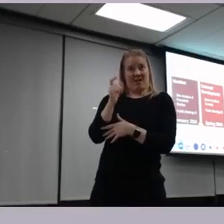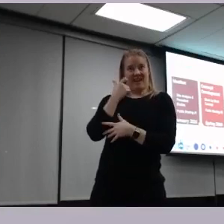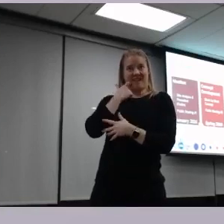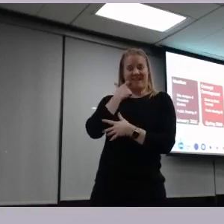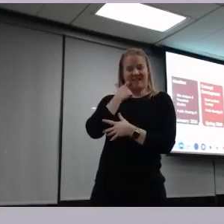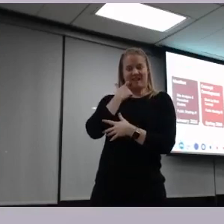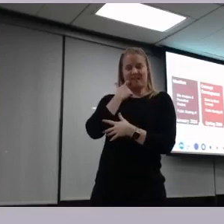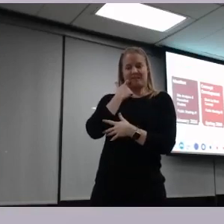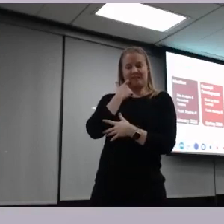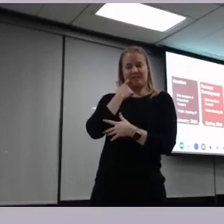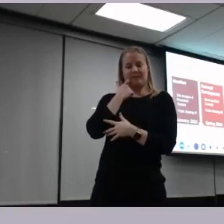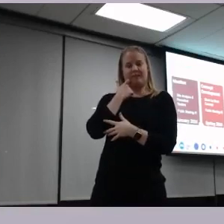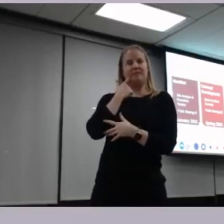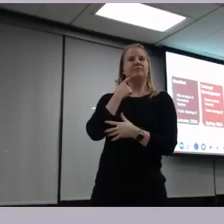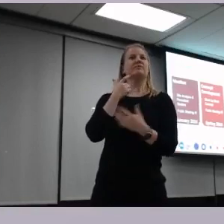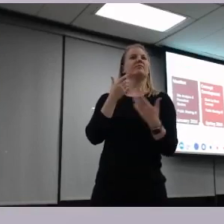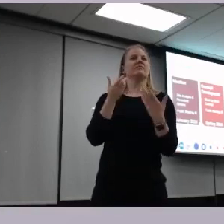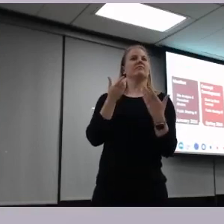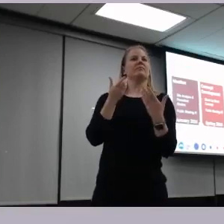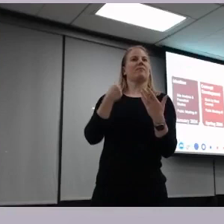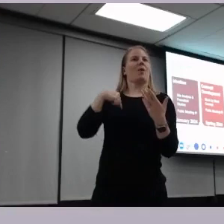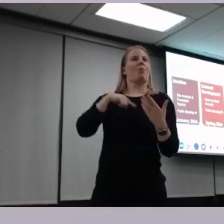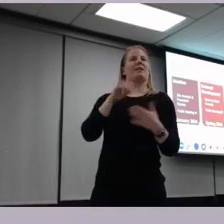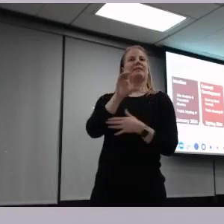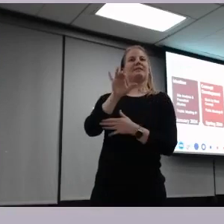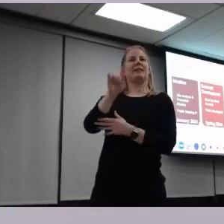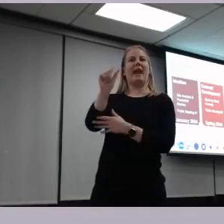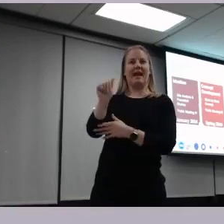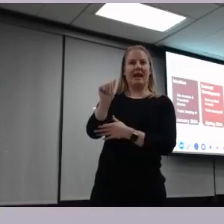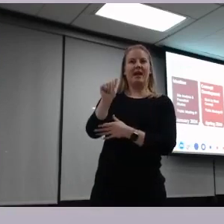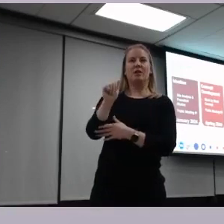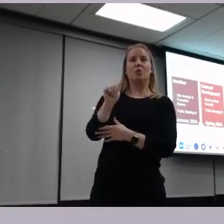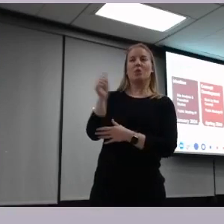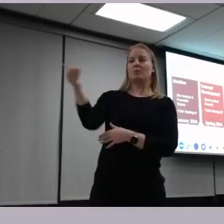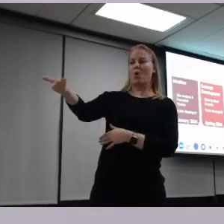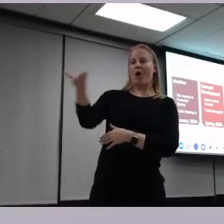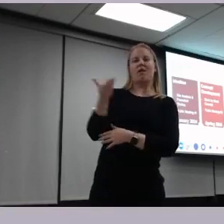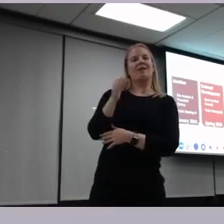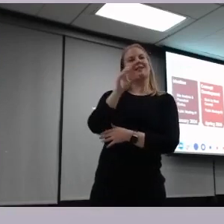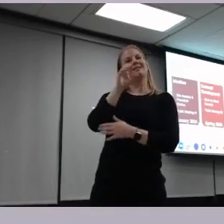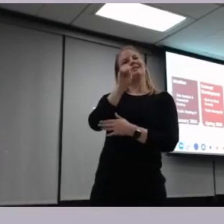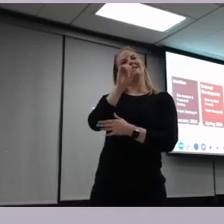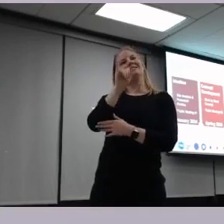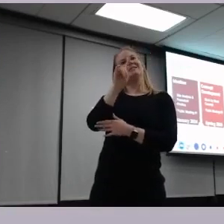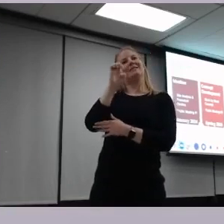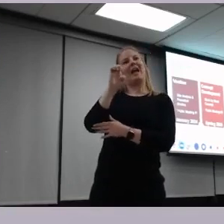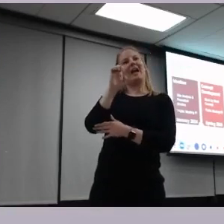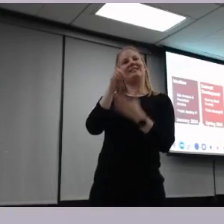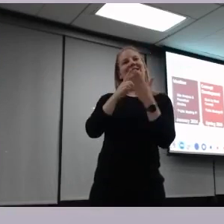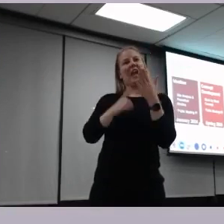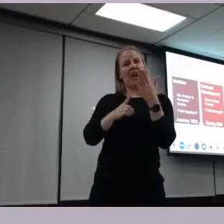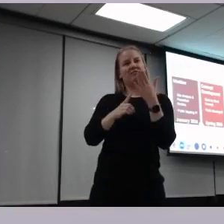had brought a site design group onto our project. They are nationally,